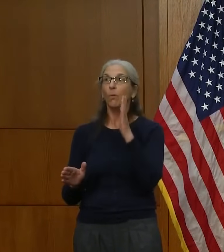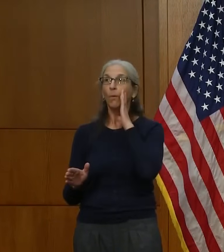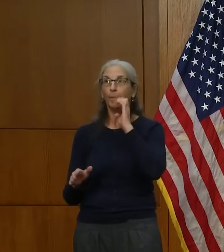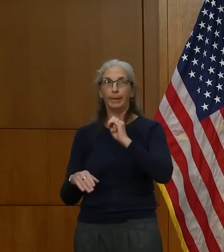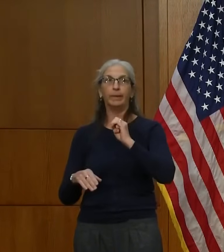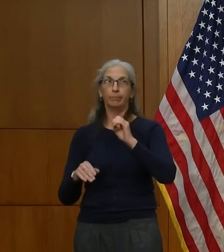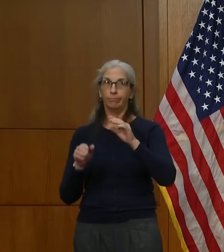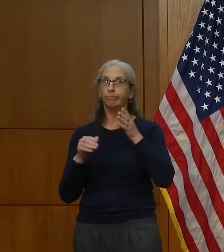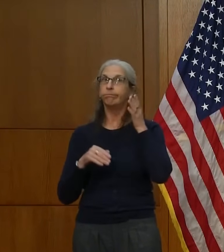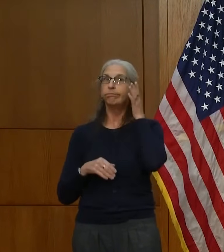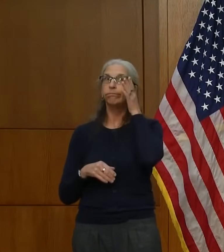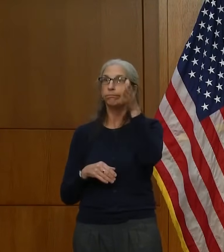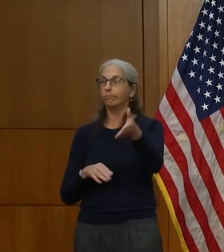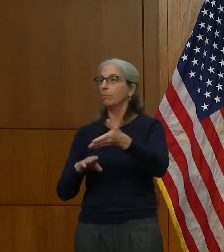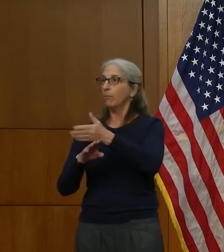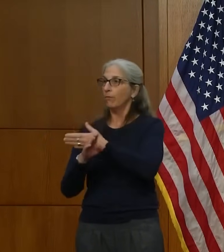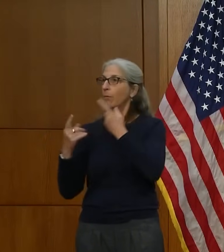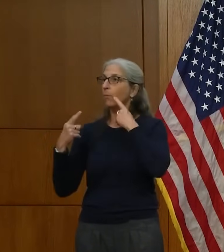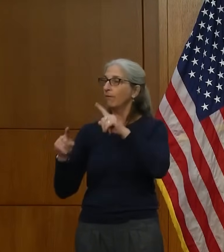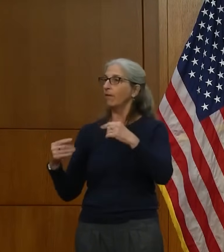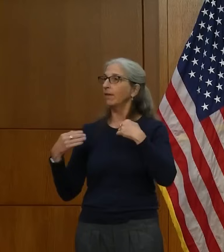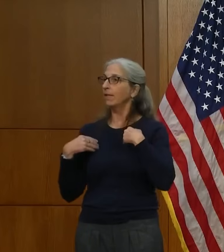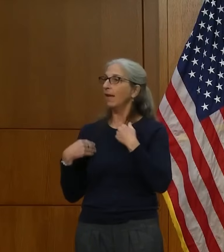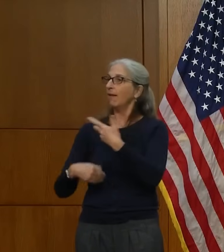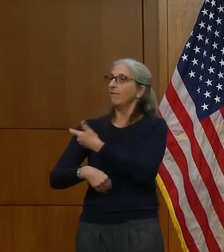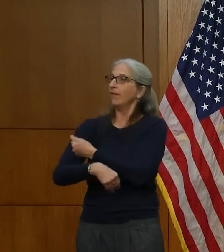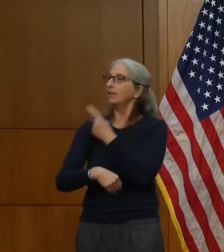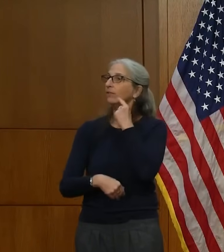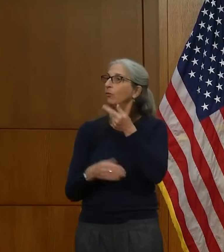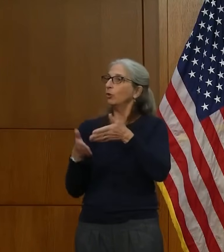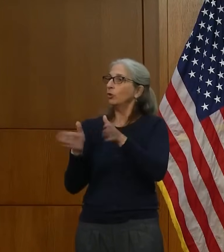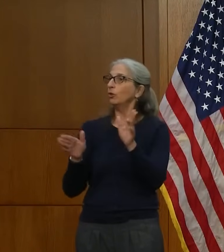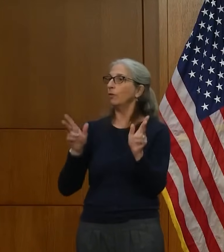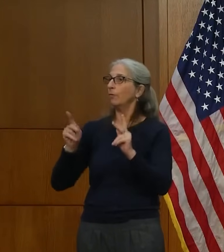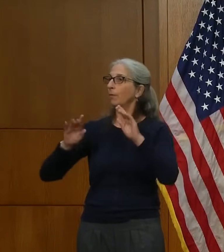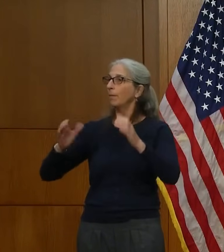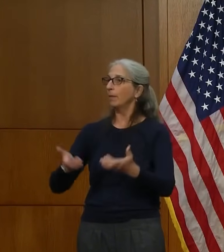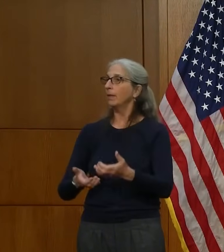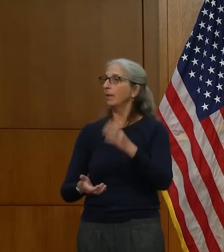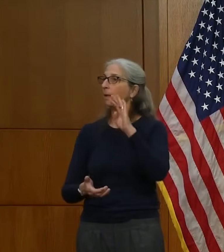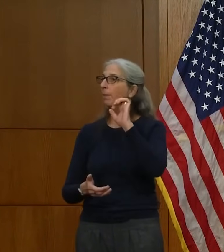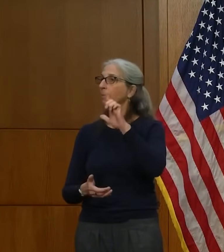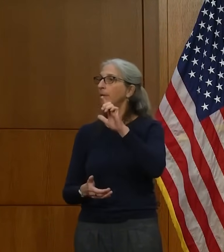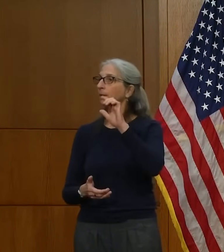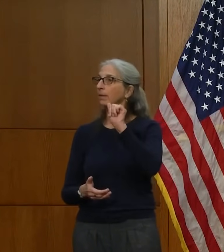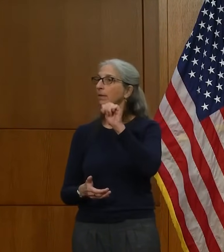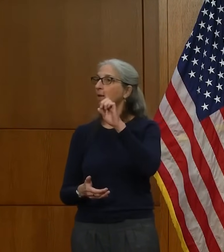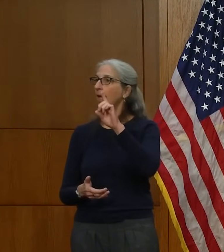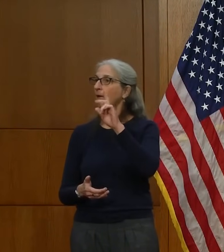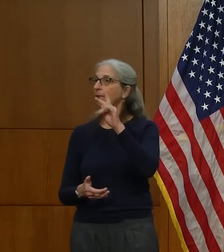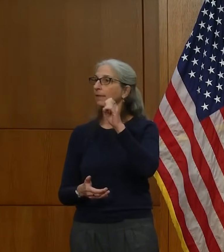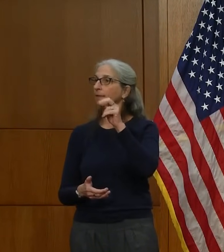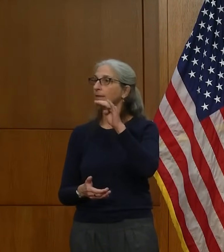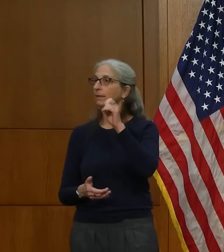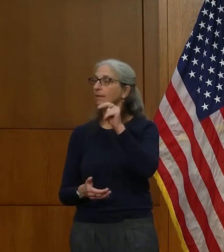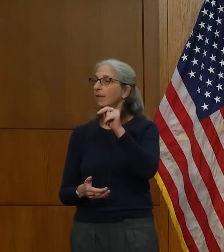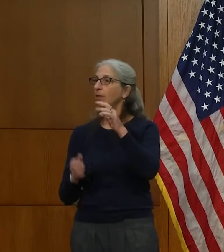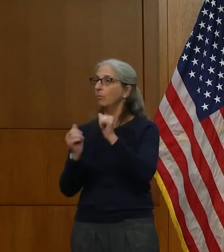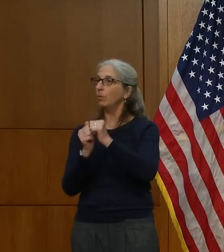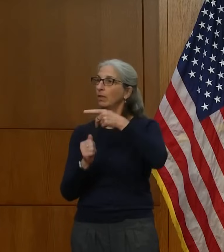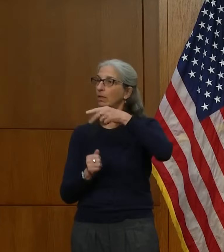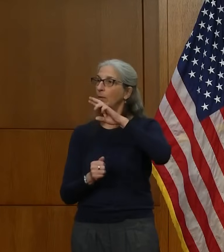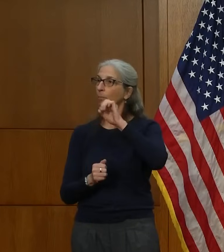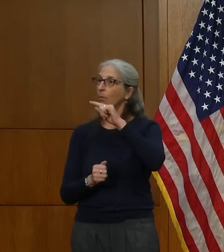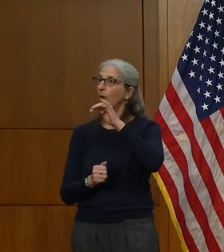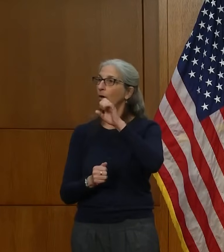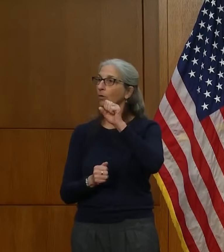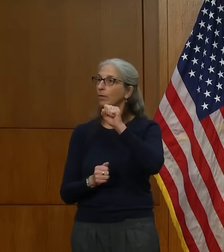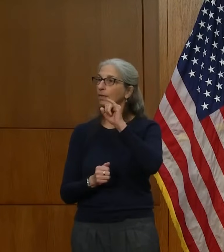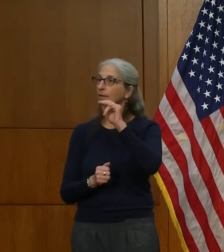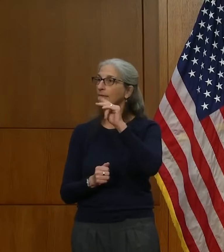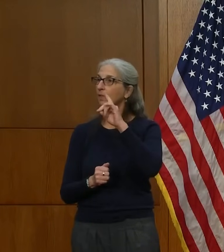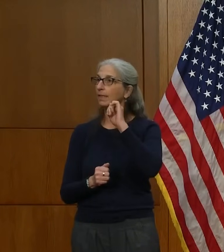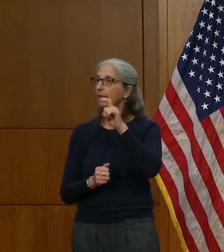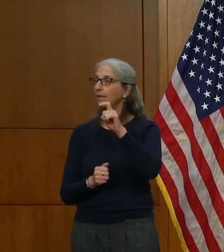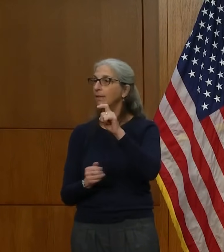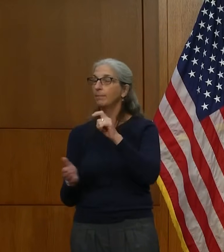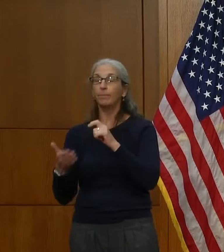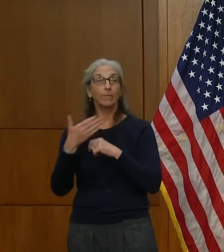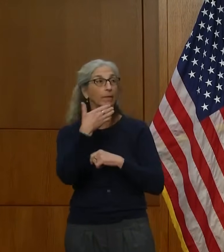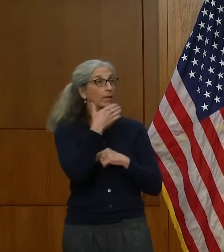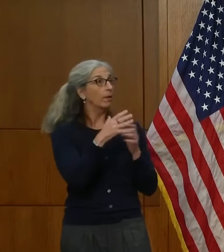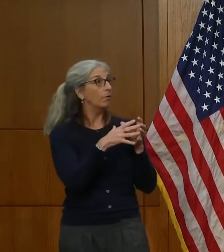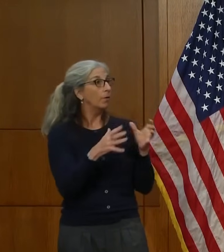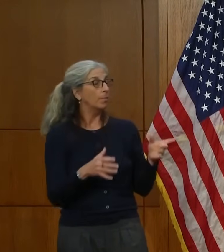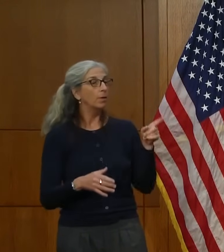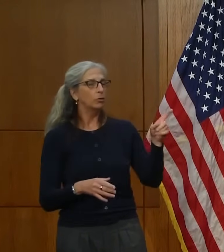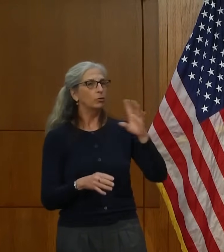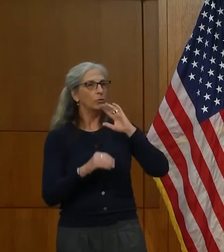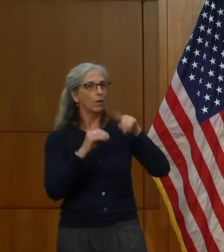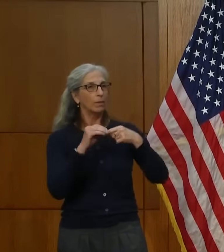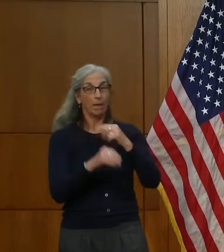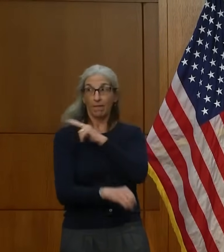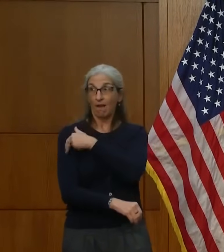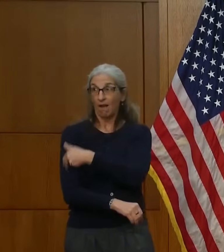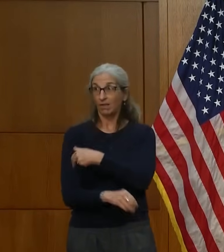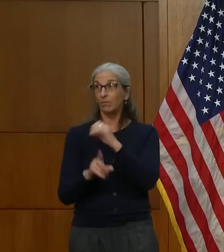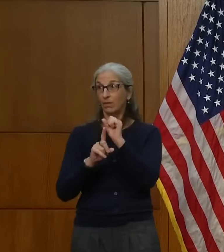A WAYS BEFORE WE GET TO THE